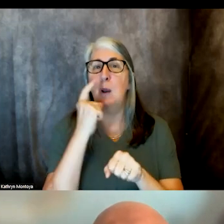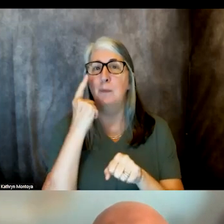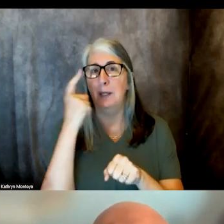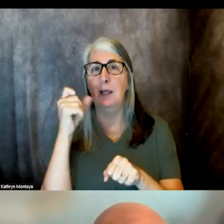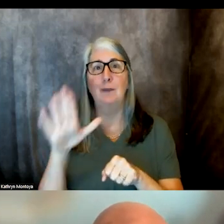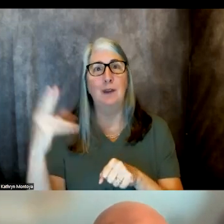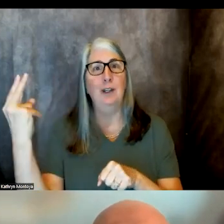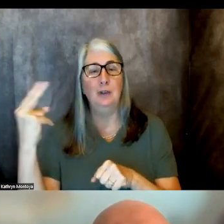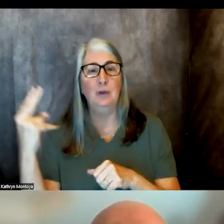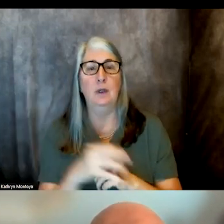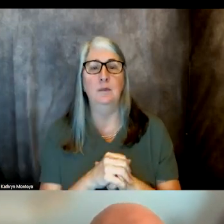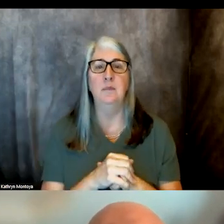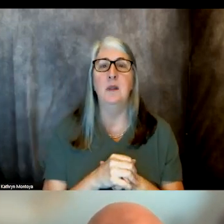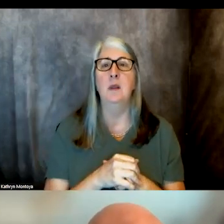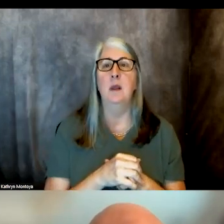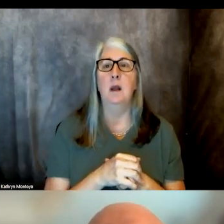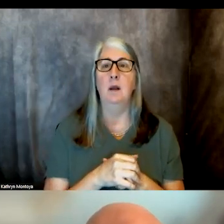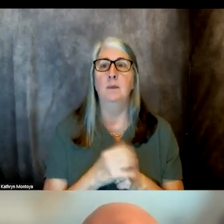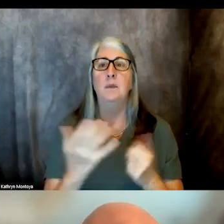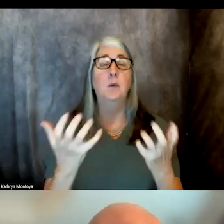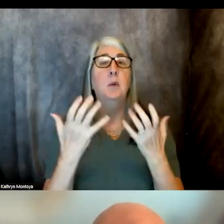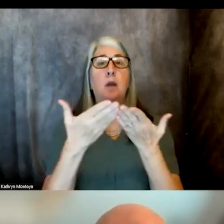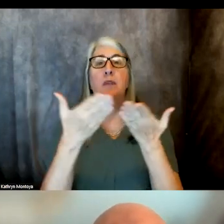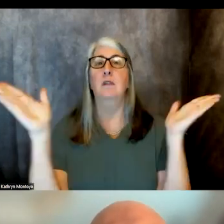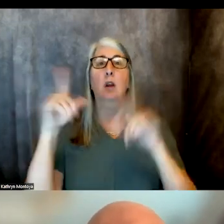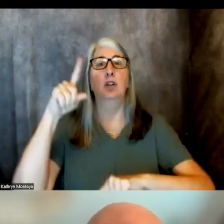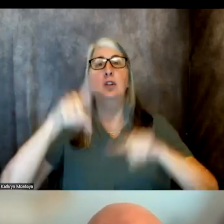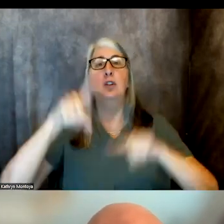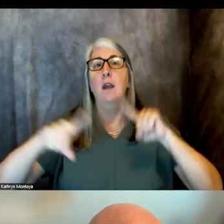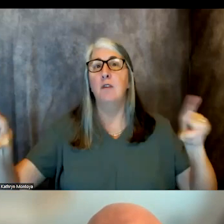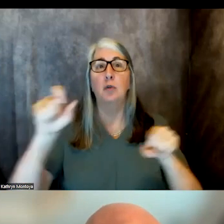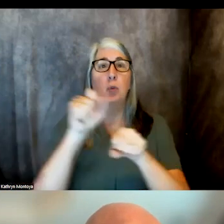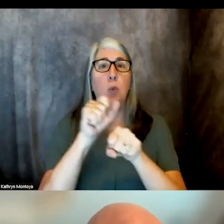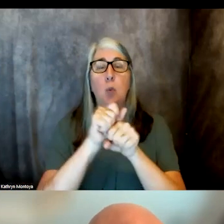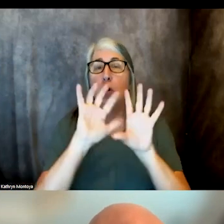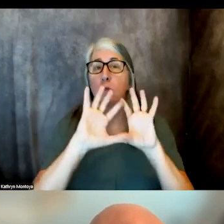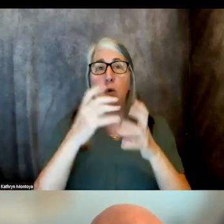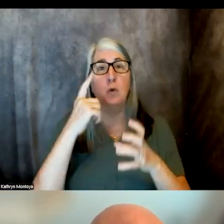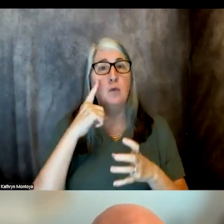A LARGE AND DIVERSE WORK FORCE TO STAFF THE CRISIS CALL CENTERS, MOBILE TEAMS AND RECEIVING FACILITIES.